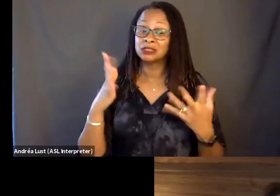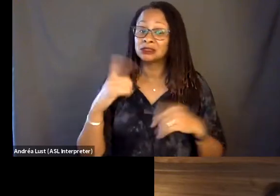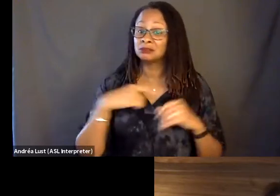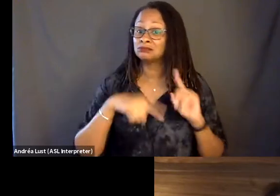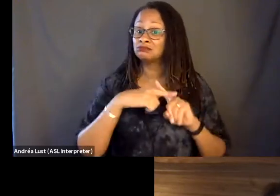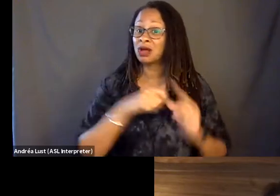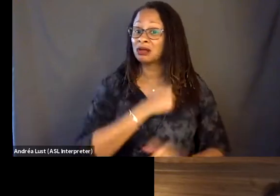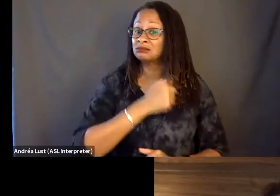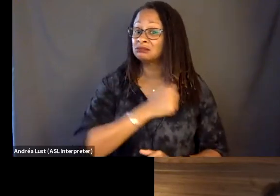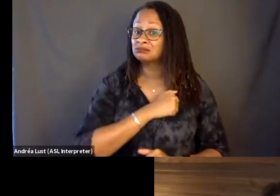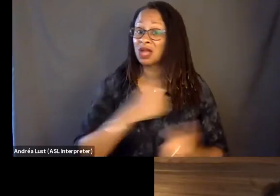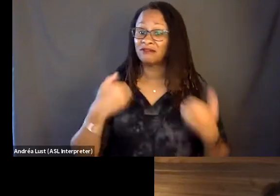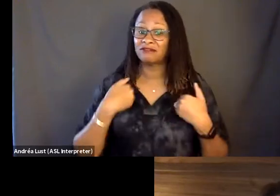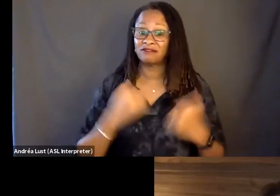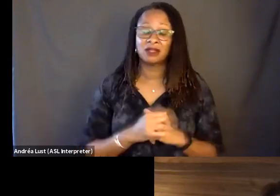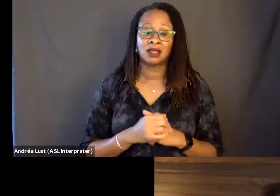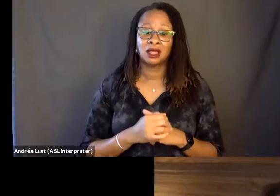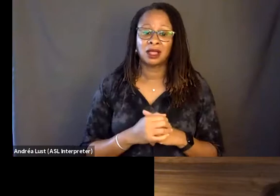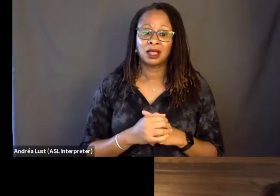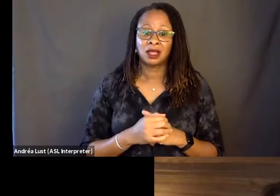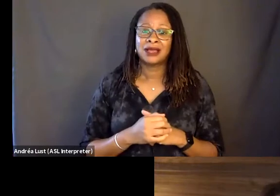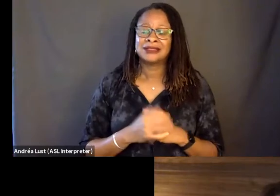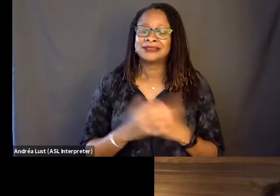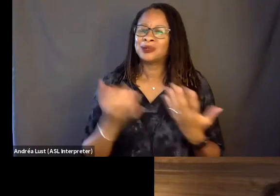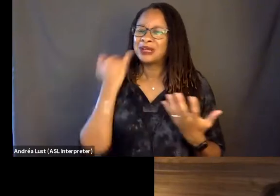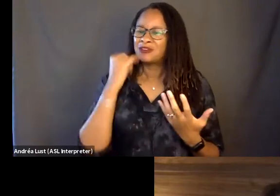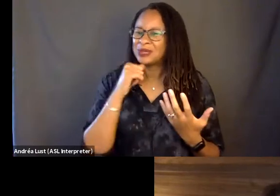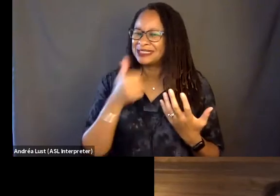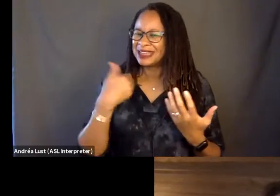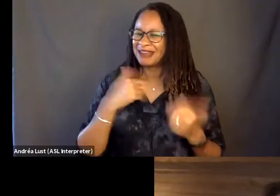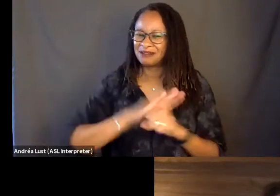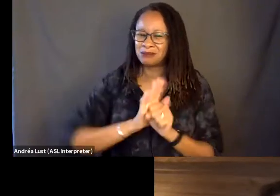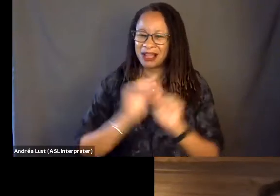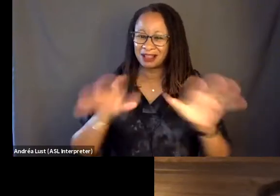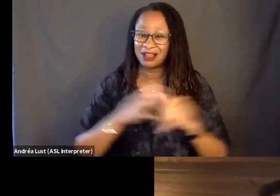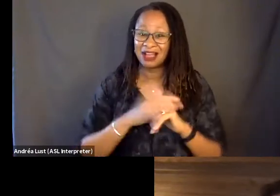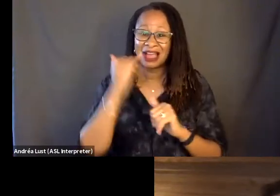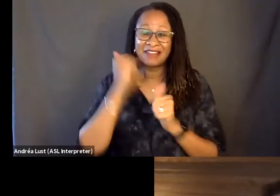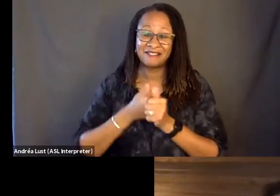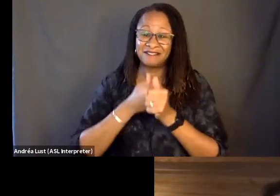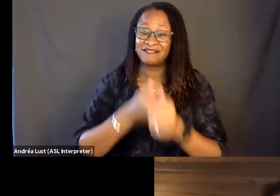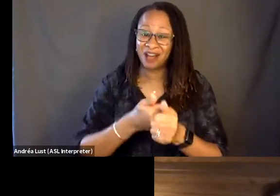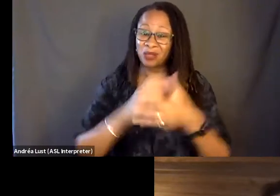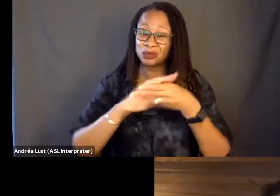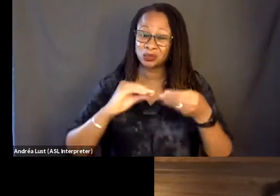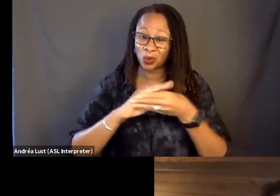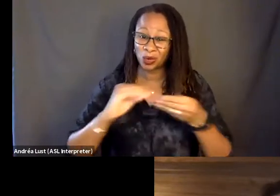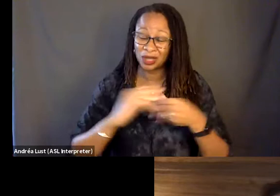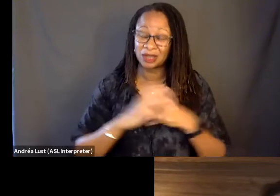Had the current pandemic not happened, if you'd followed the story, Russia